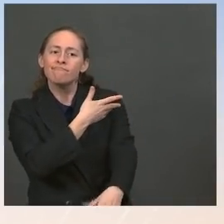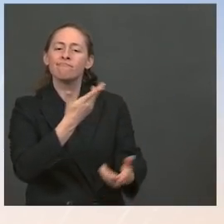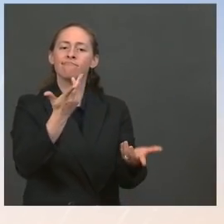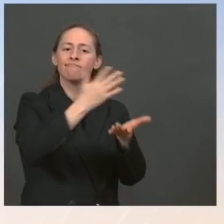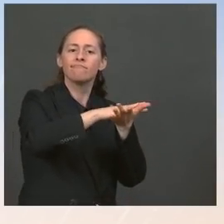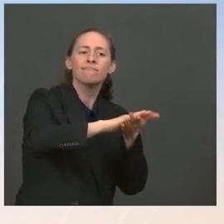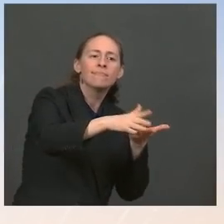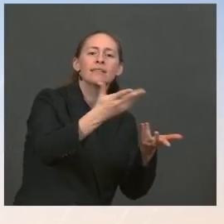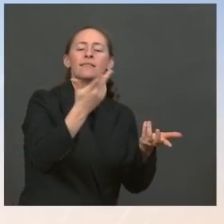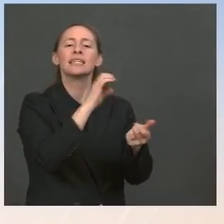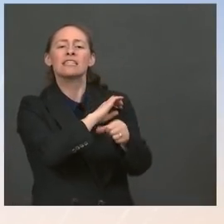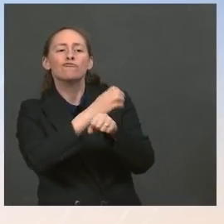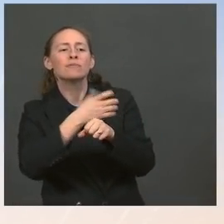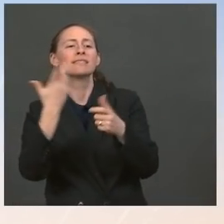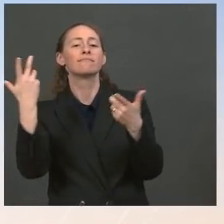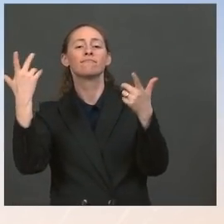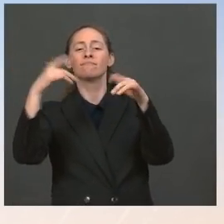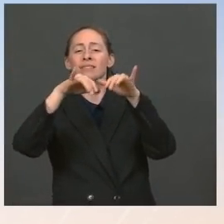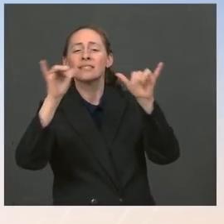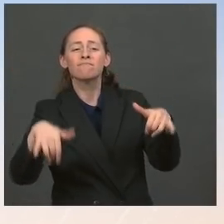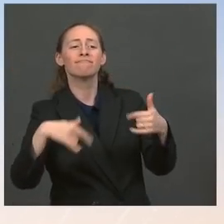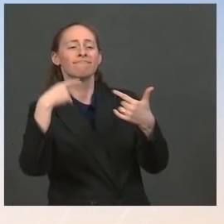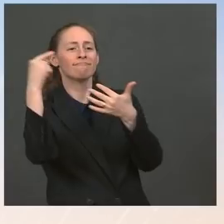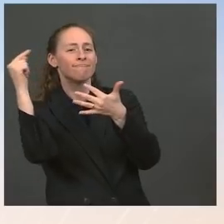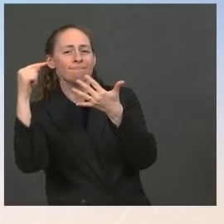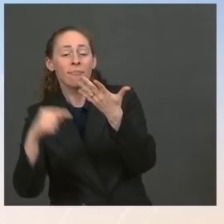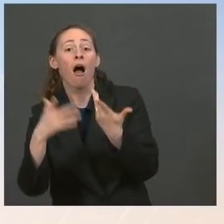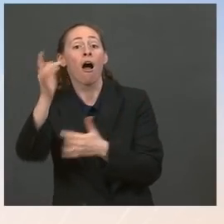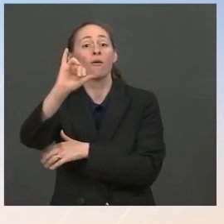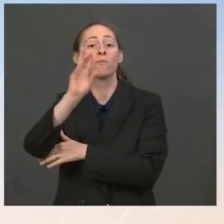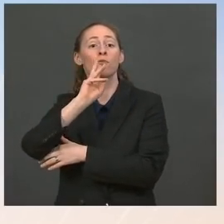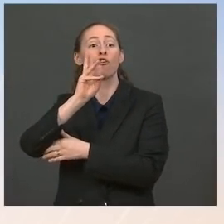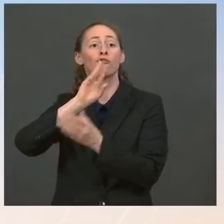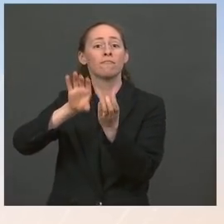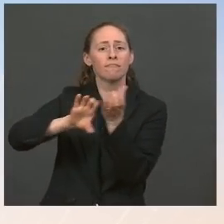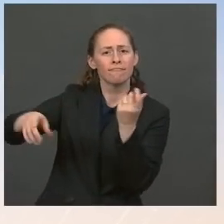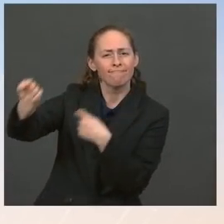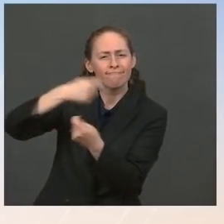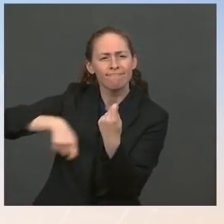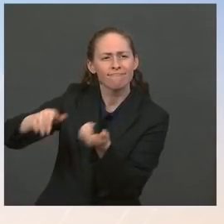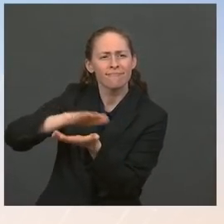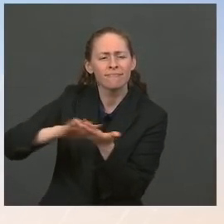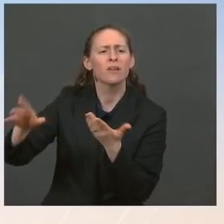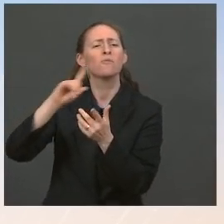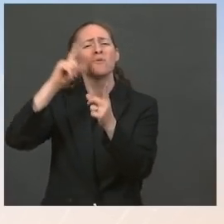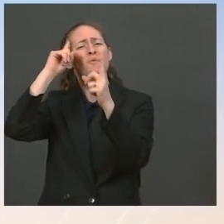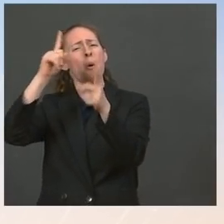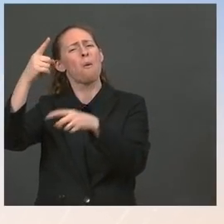and clean drinking water. It delivers for the American people by rebuilding our roads, railroads,